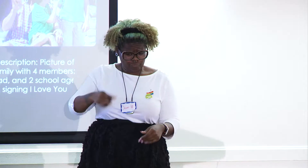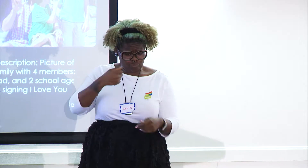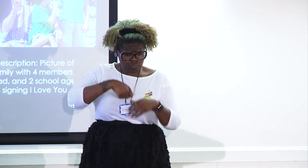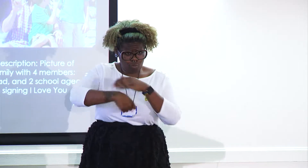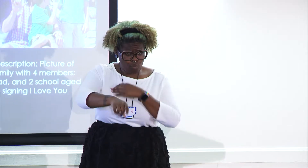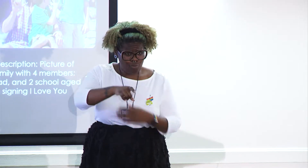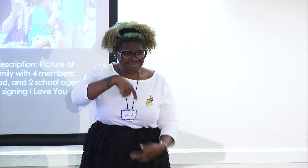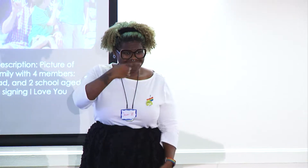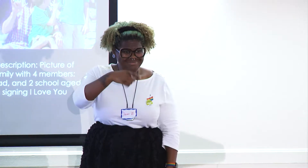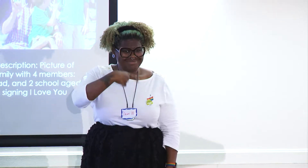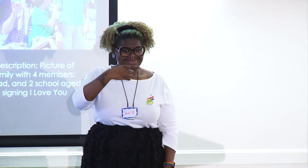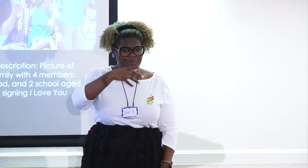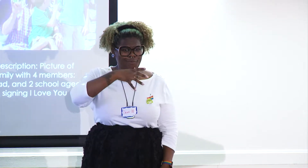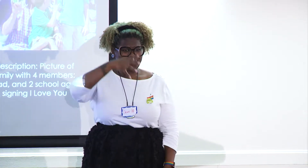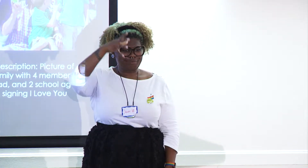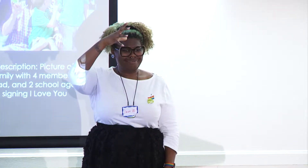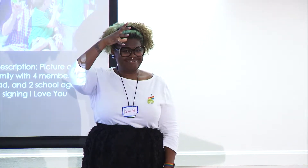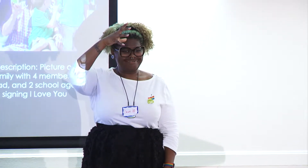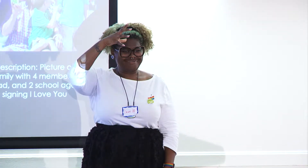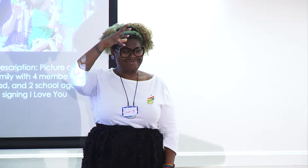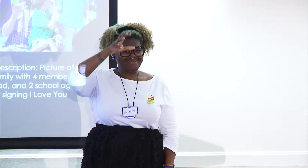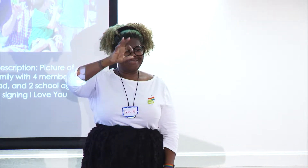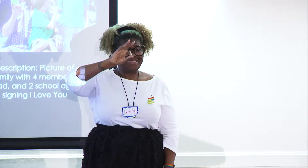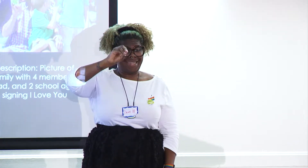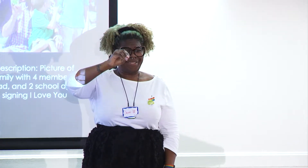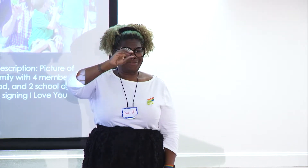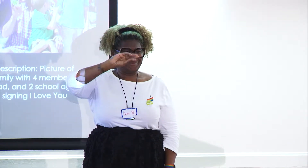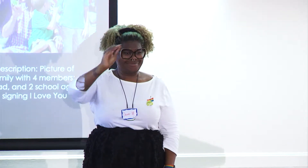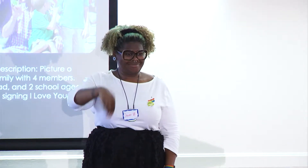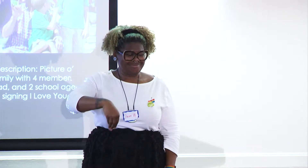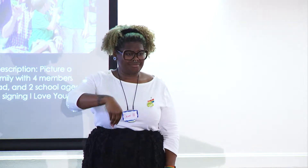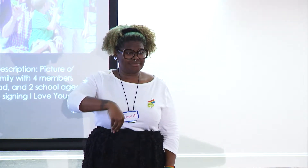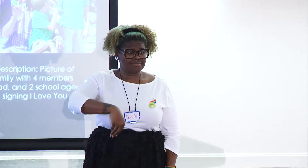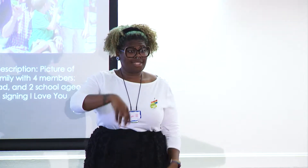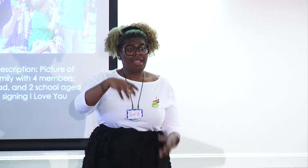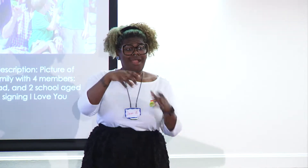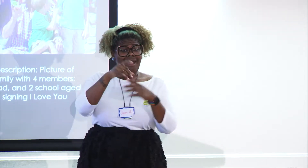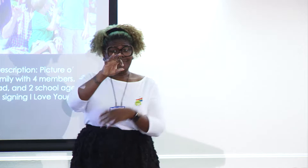90% of deaf children are born to parents who are hearing.